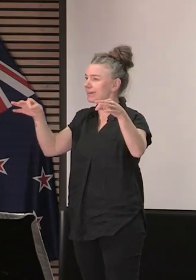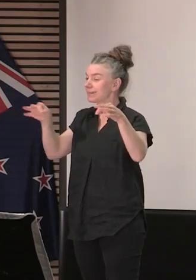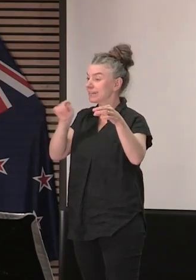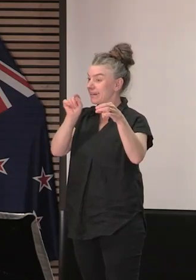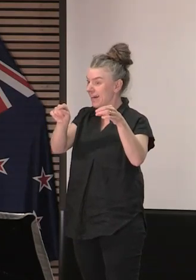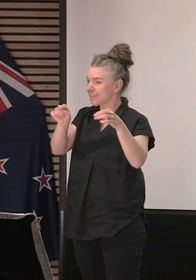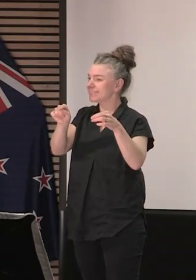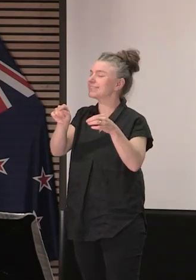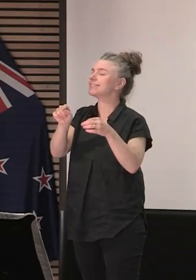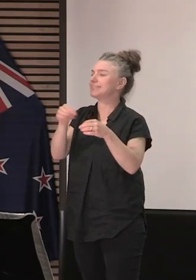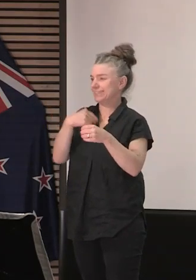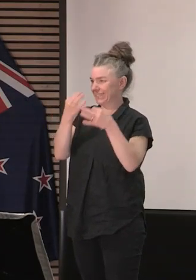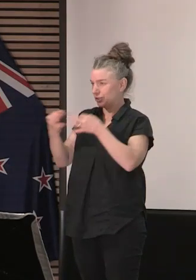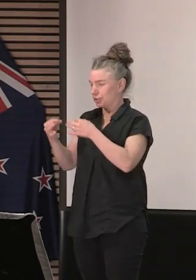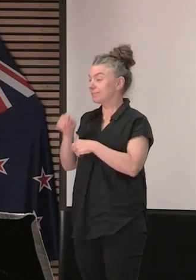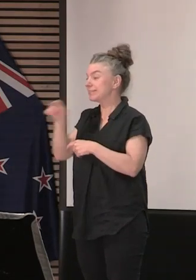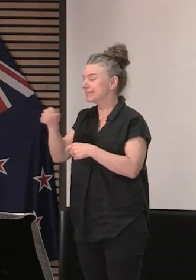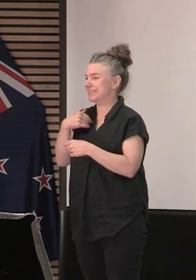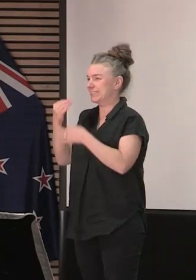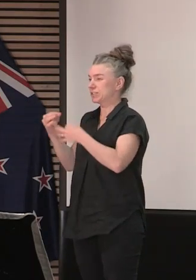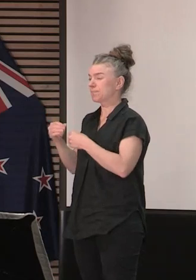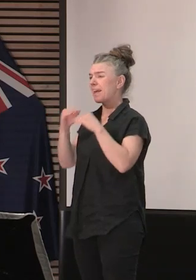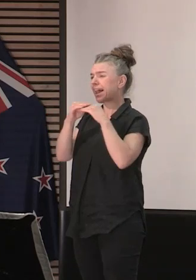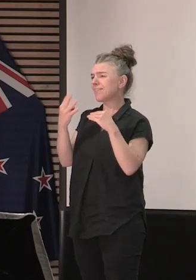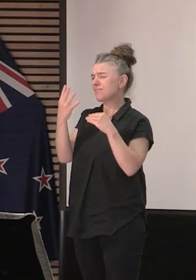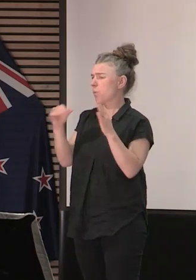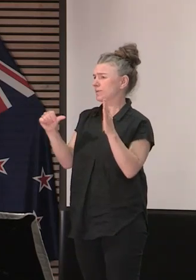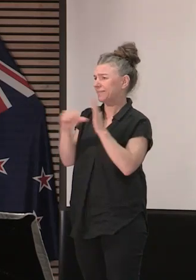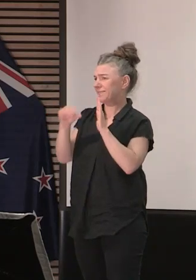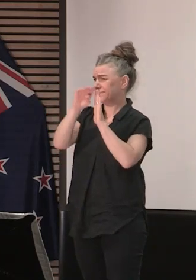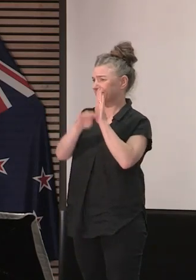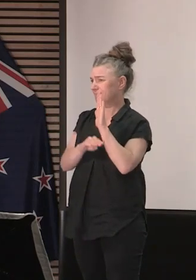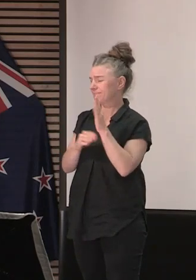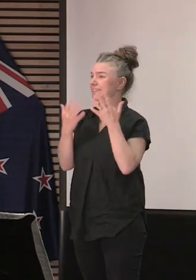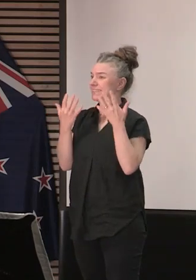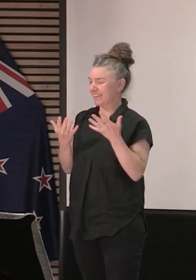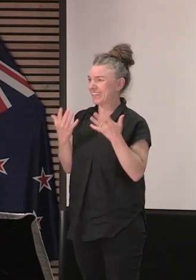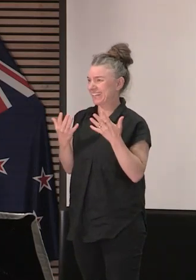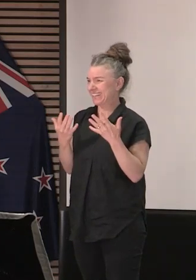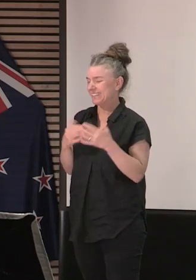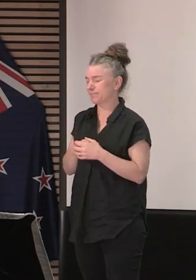Level 4has come with some heavyrestrictions that has requireddifficult decisions aroundservices